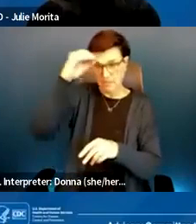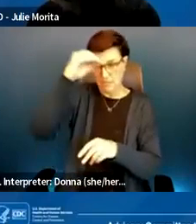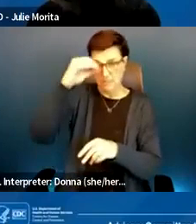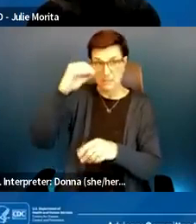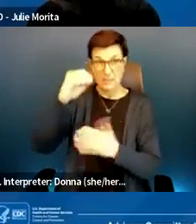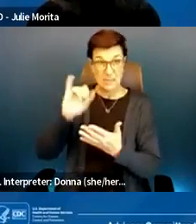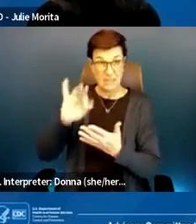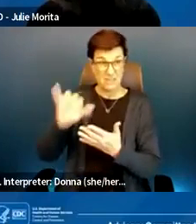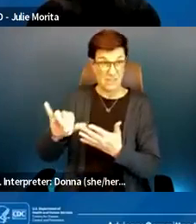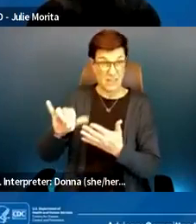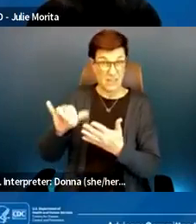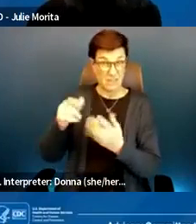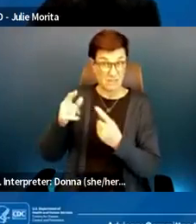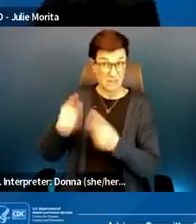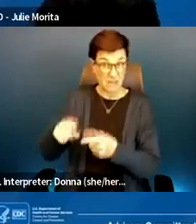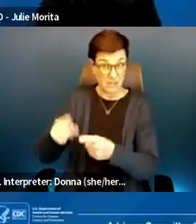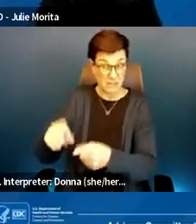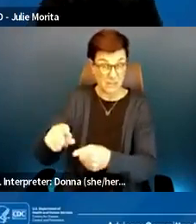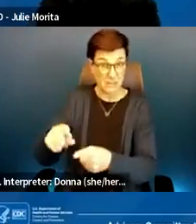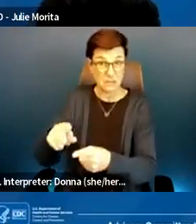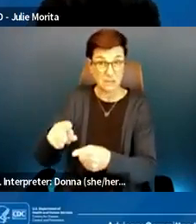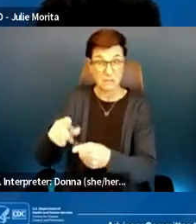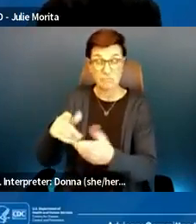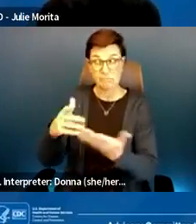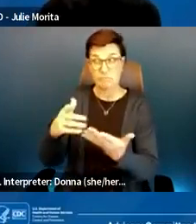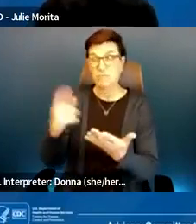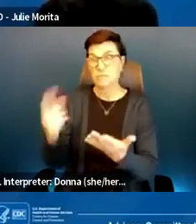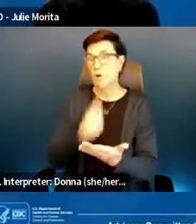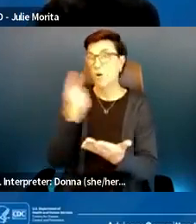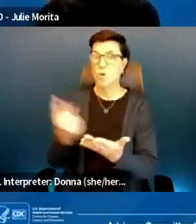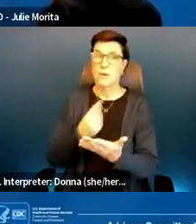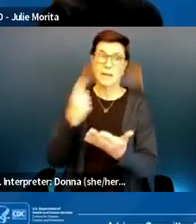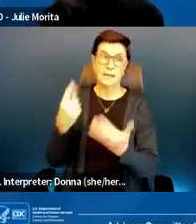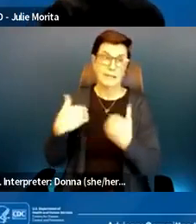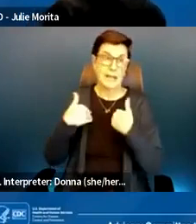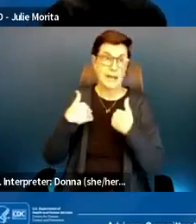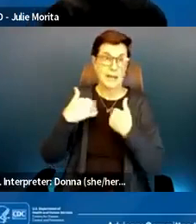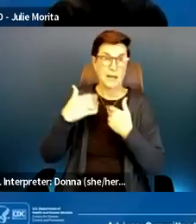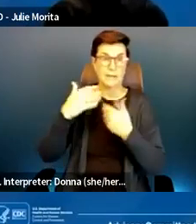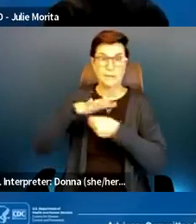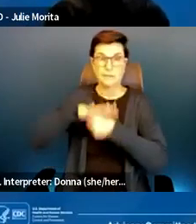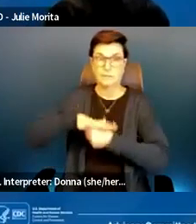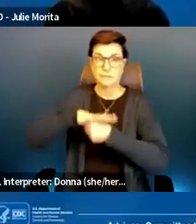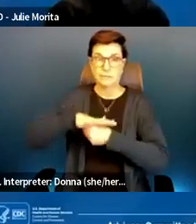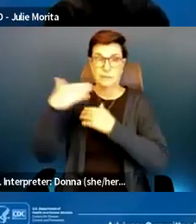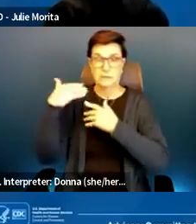there's always going to be tension and differing priorities. And if research is a priority,